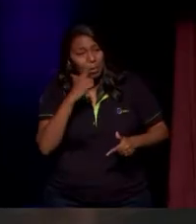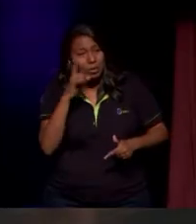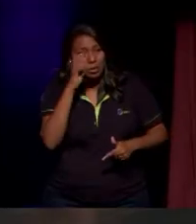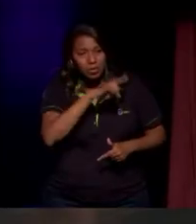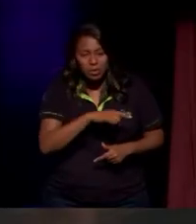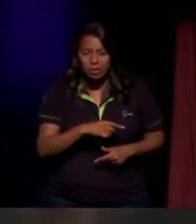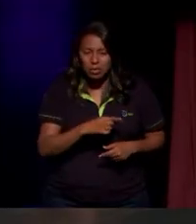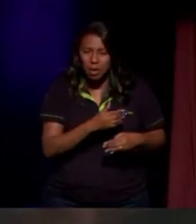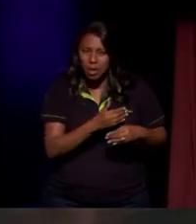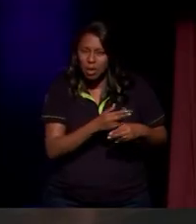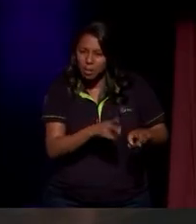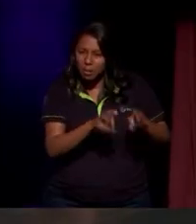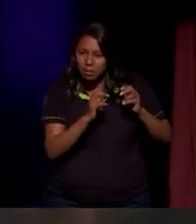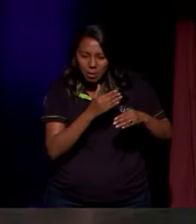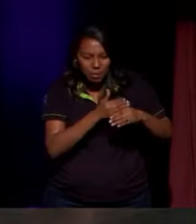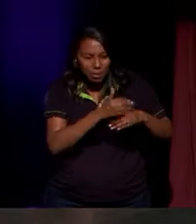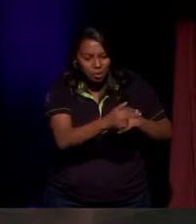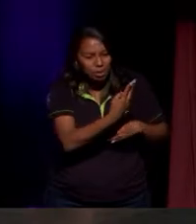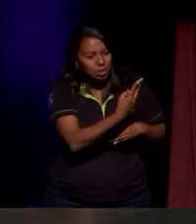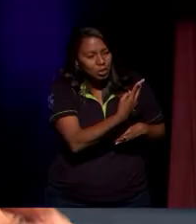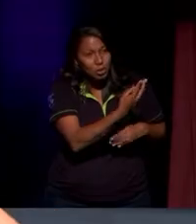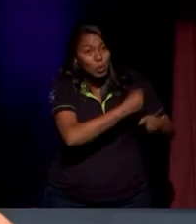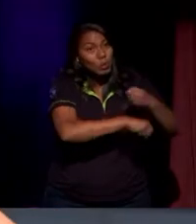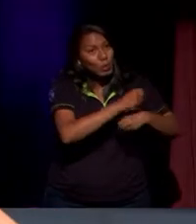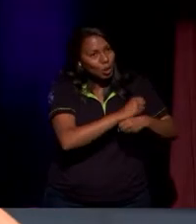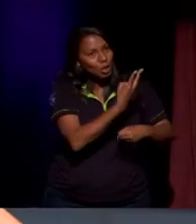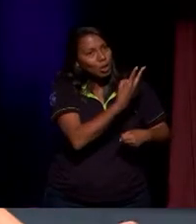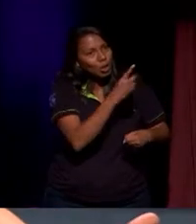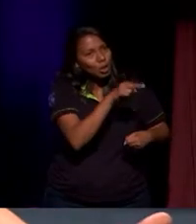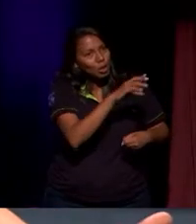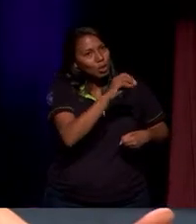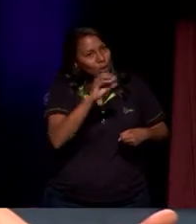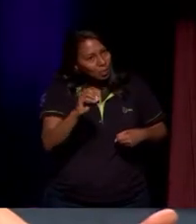this fundamentalist Muslim wave begins.